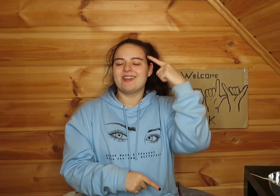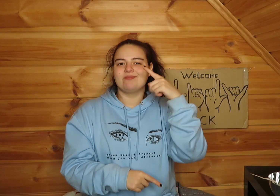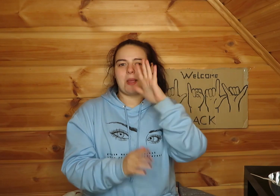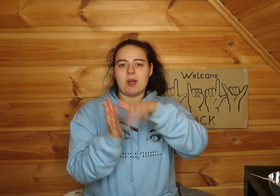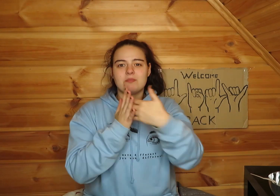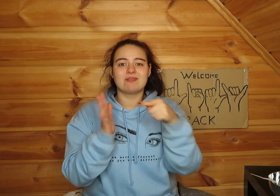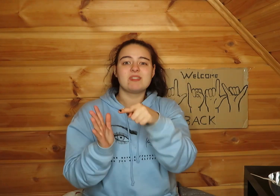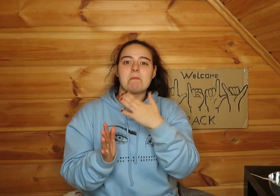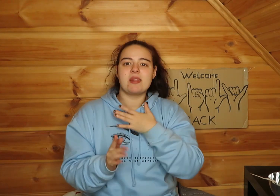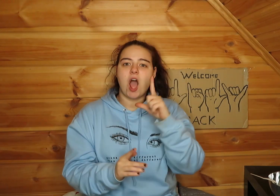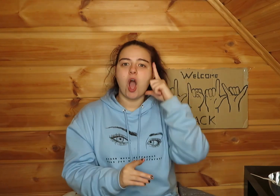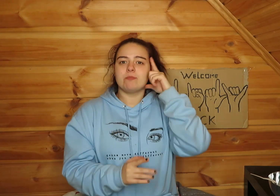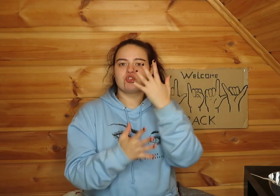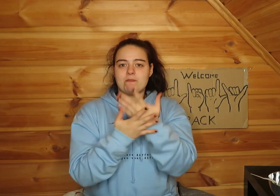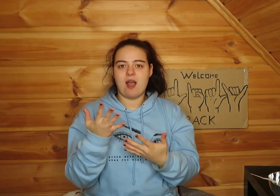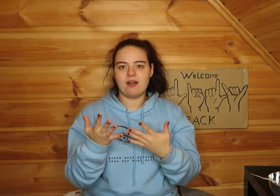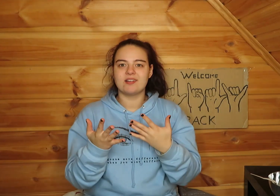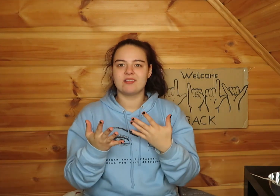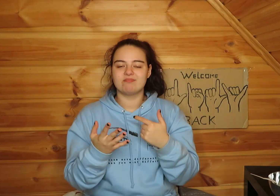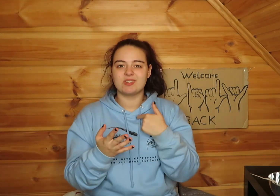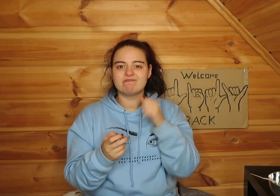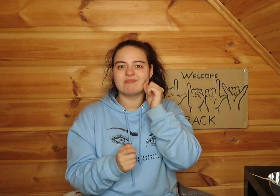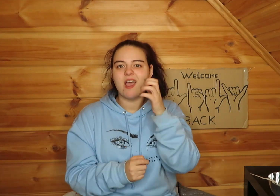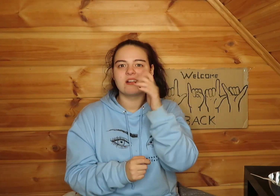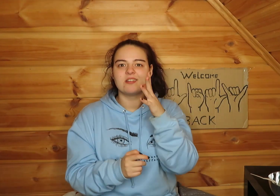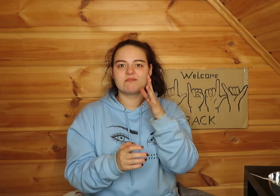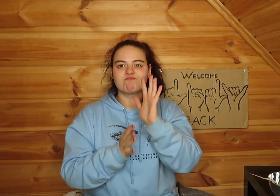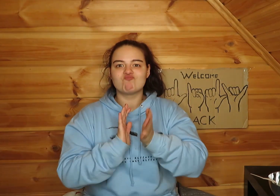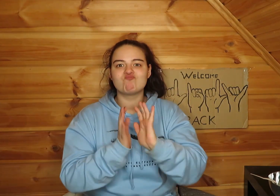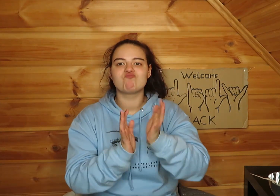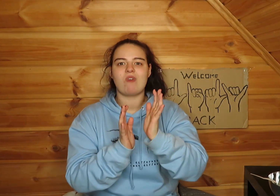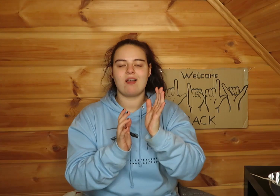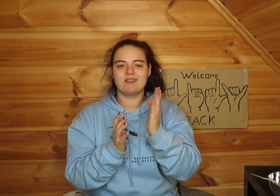…because I think my main language is signing now, I use it daily so ….